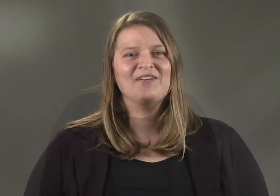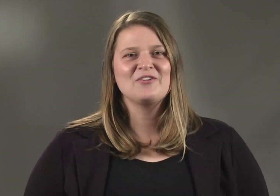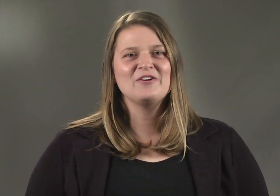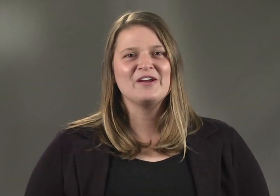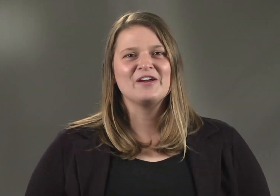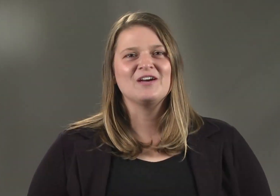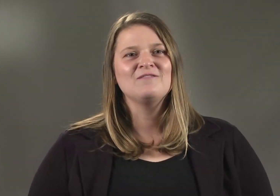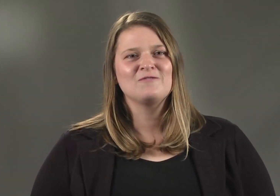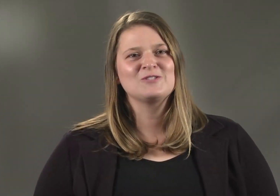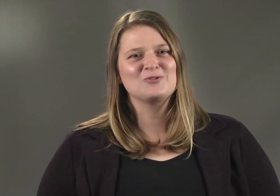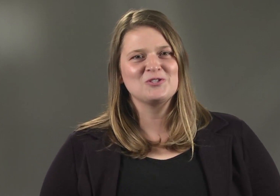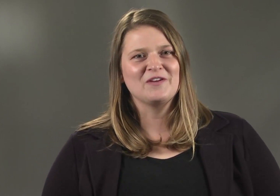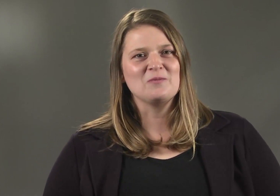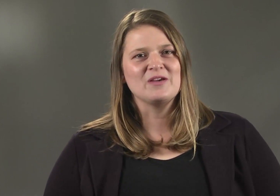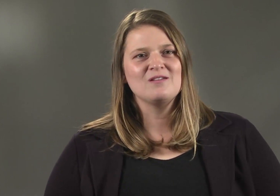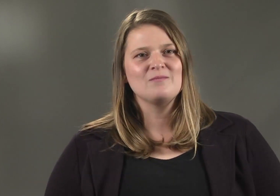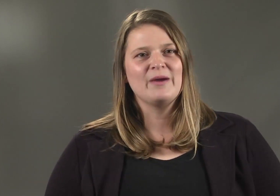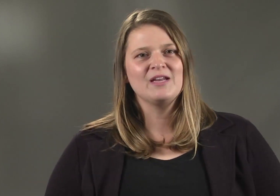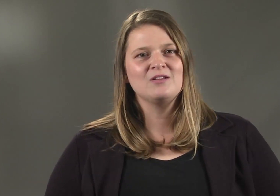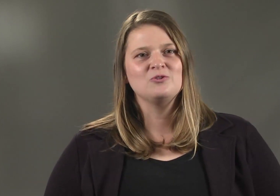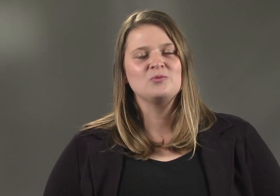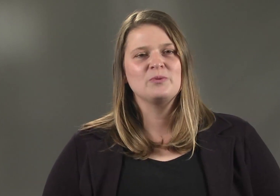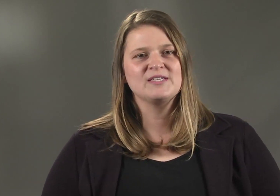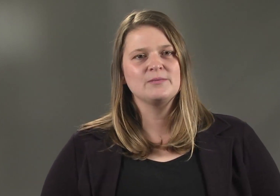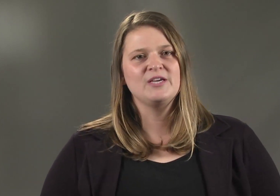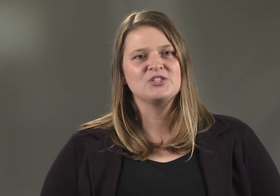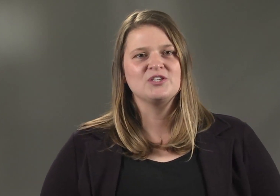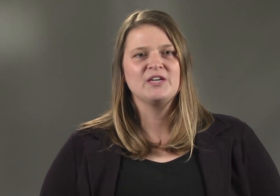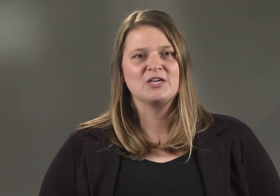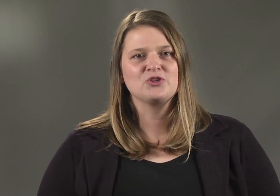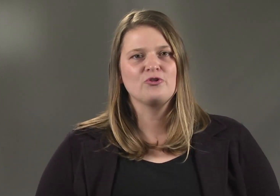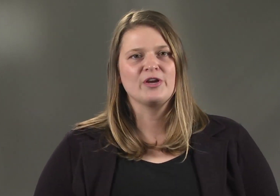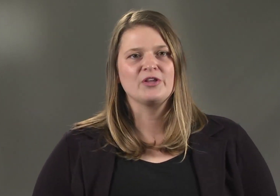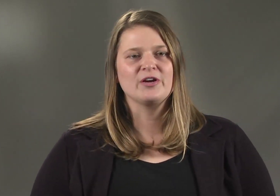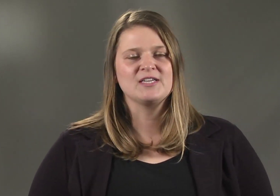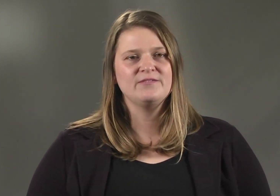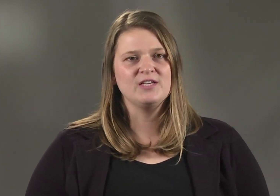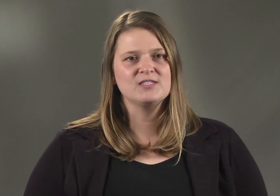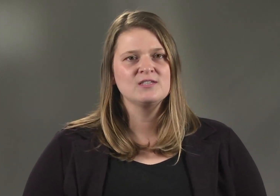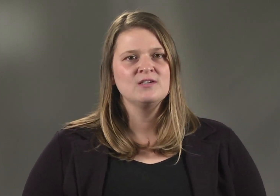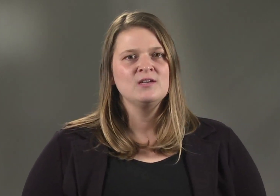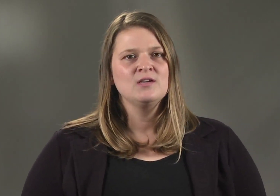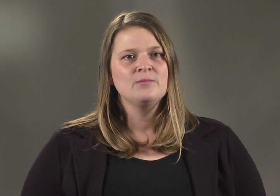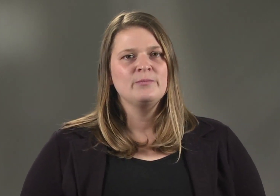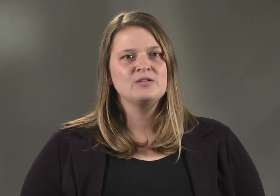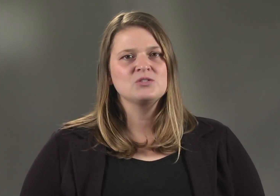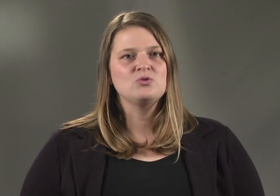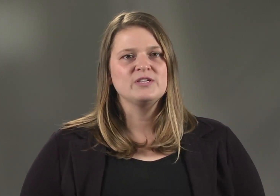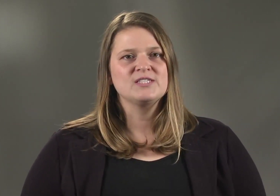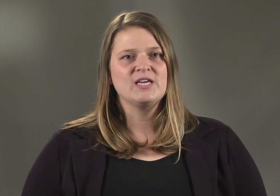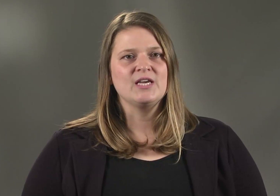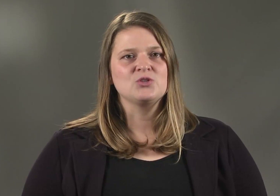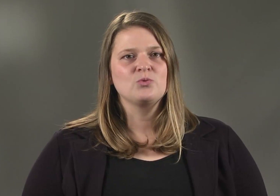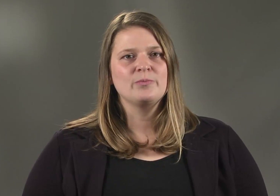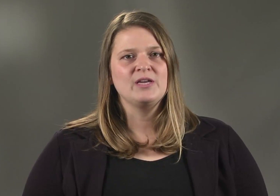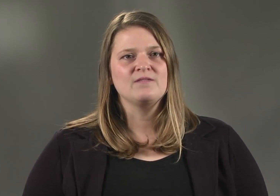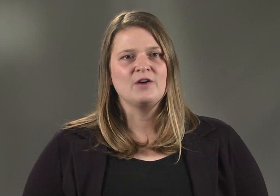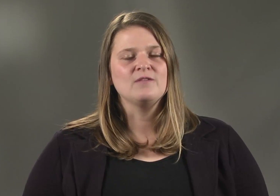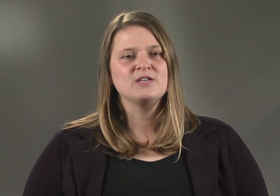Another area for social development might include participation in extracurricular activities. Middle school is the age where being involved